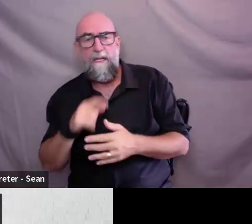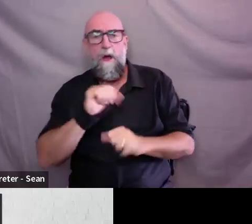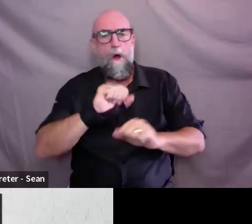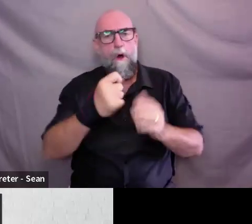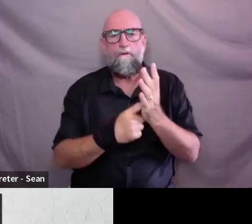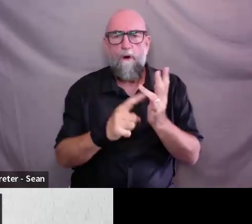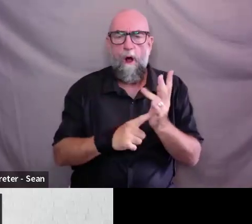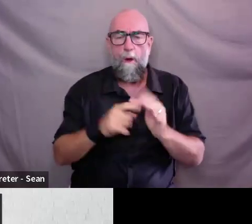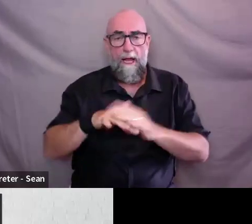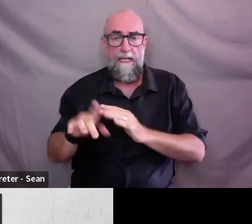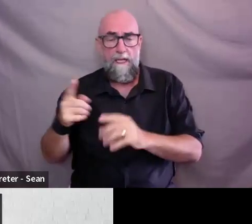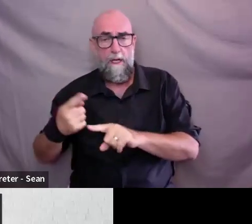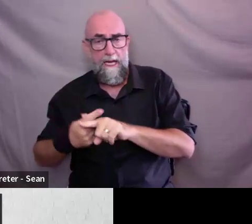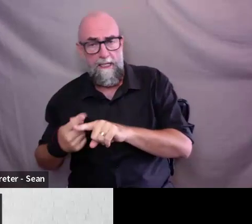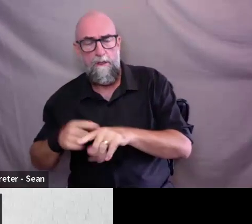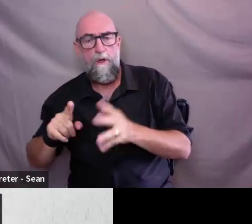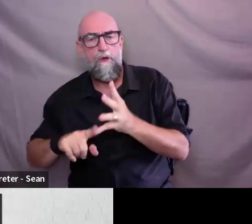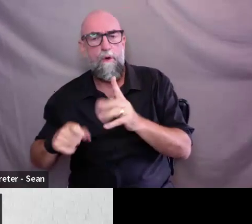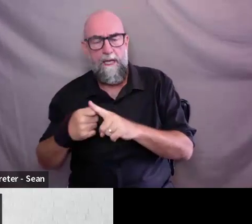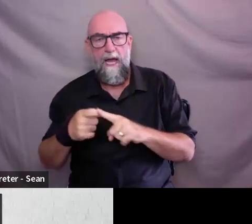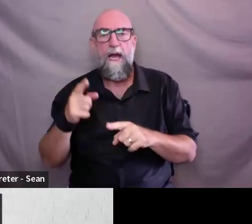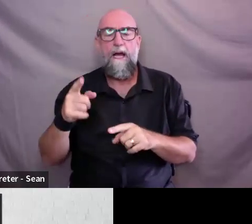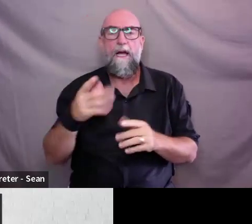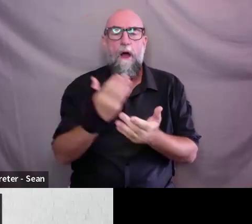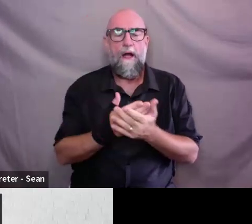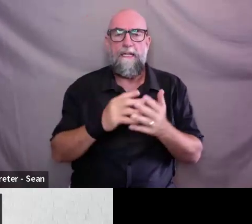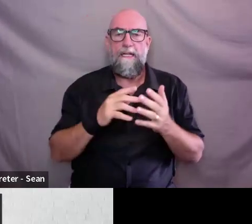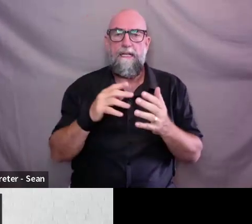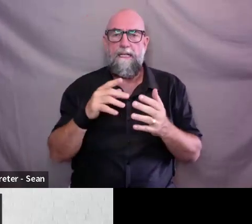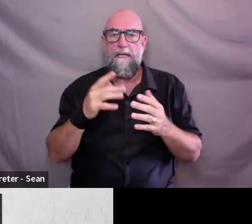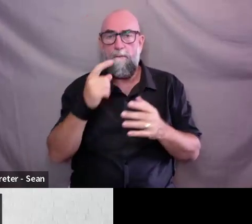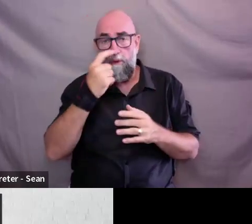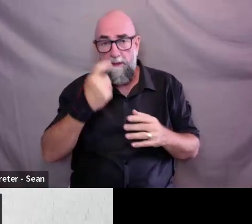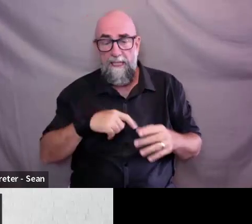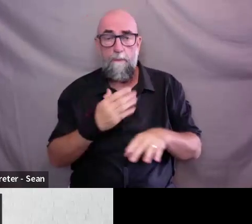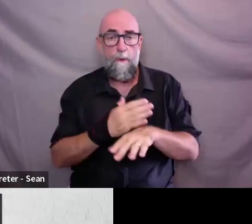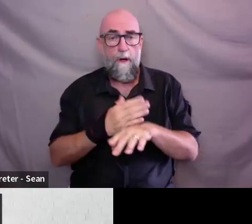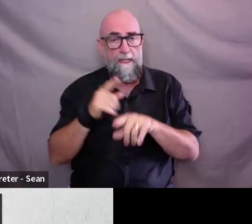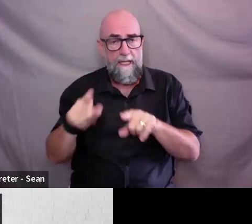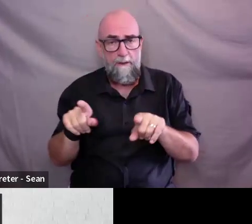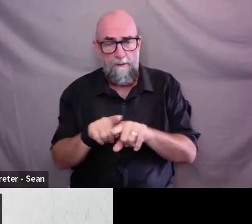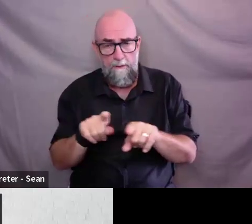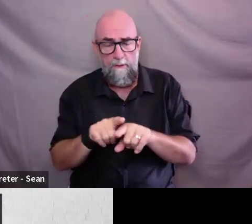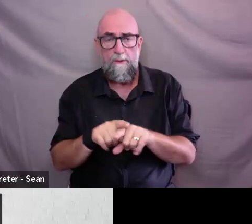Green, The World Famous - company of pyrotechnicians and Total Theatre Awards at Edinburgh Festival Fringe. Since 2013 Pippa